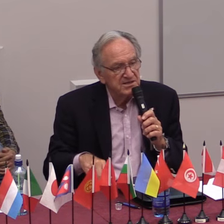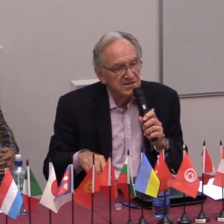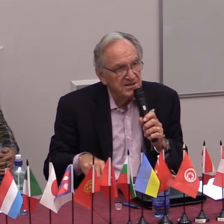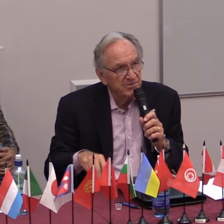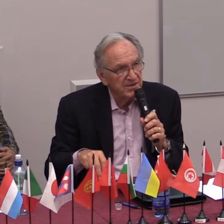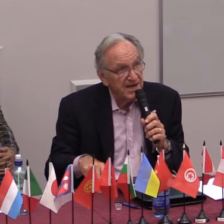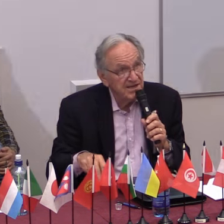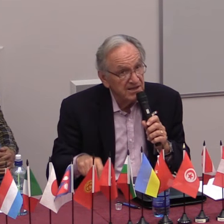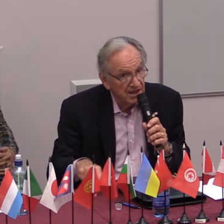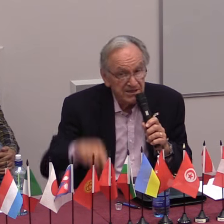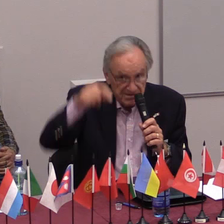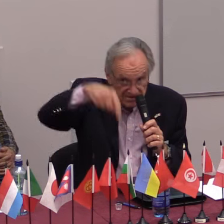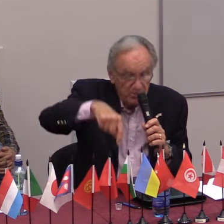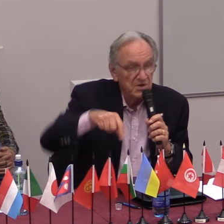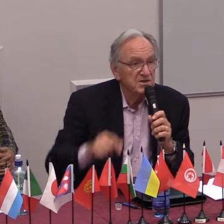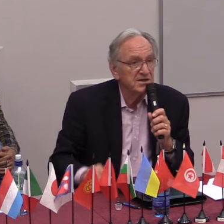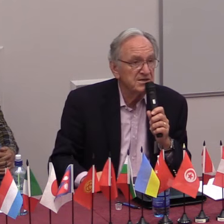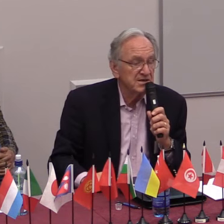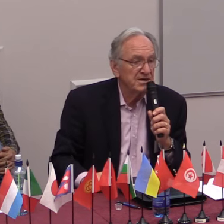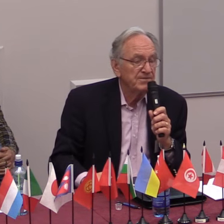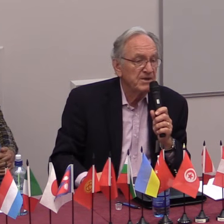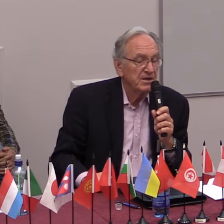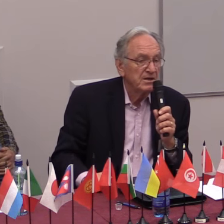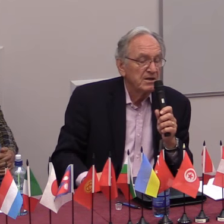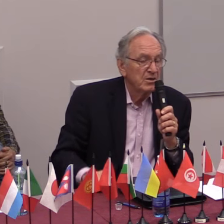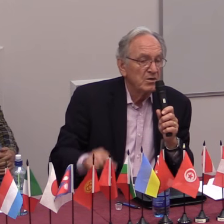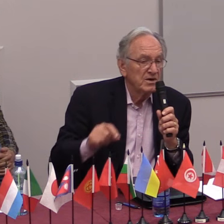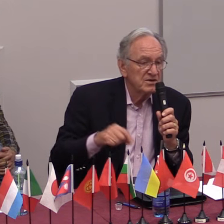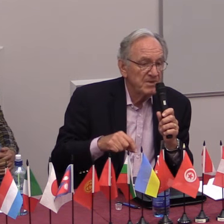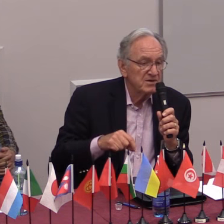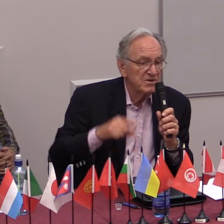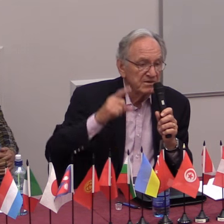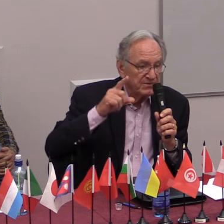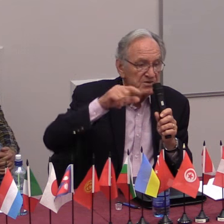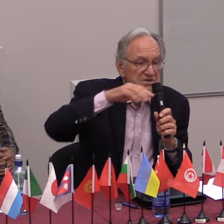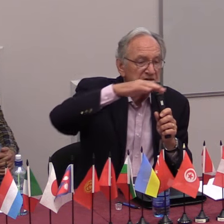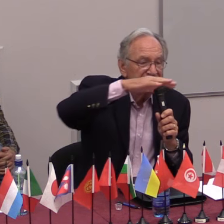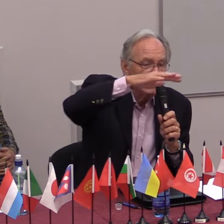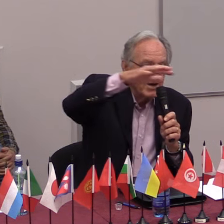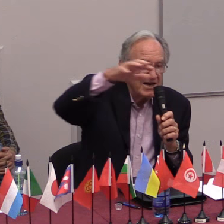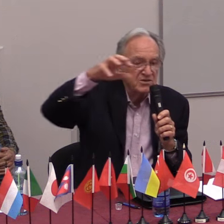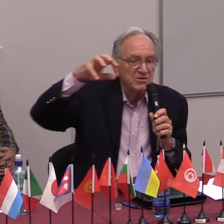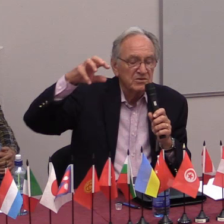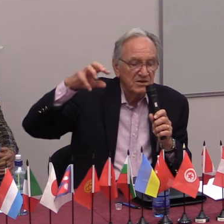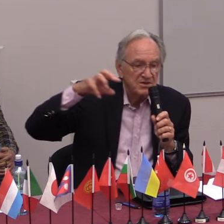This December 8th and 9th in Washington DC we are sponsoring the first international